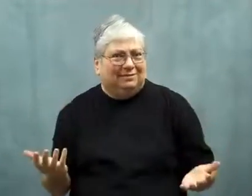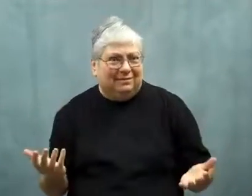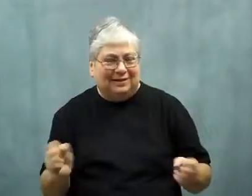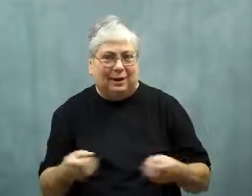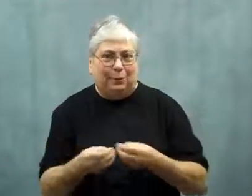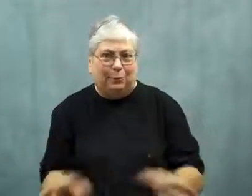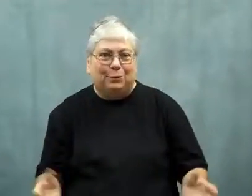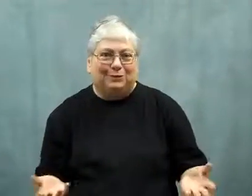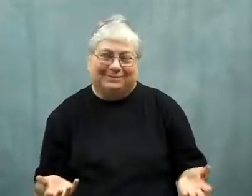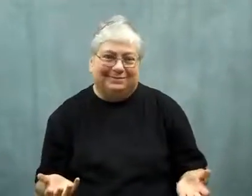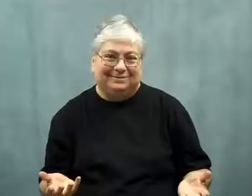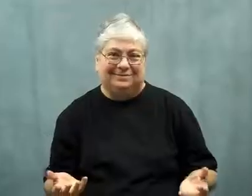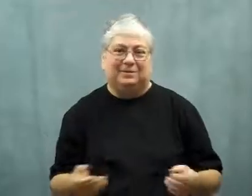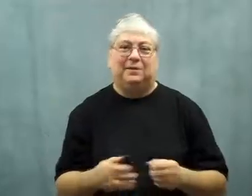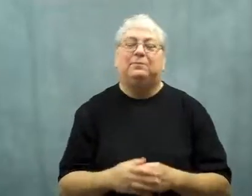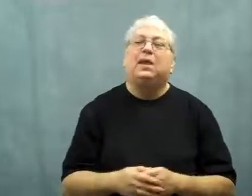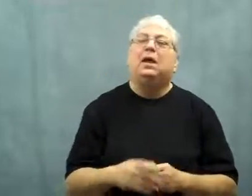She stood to lose a lot.